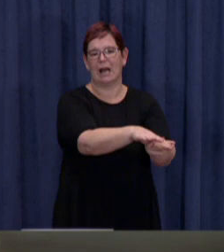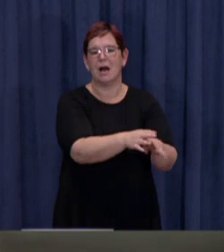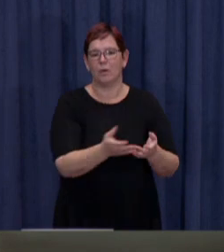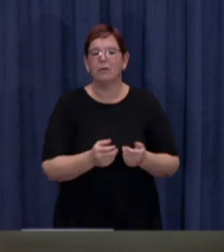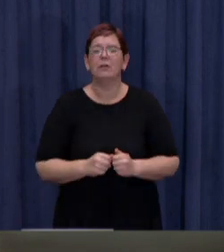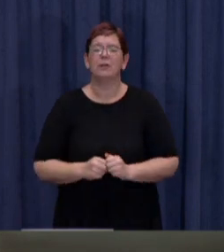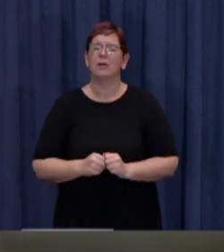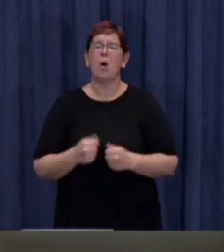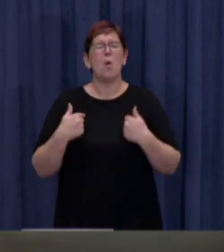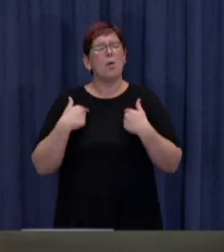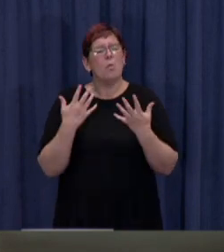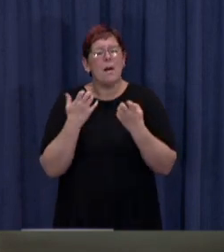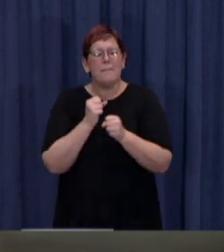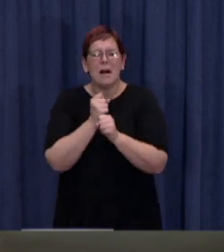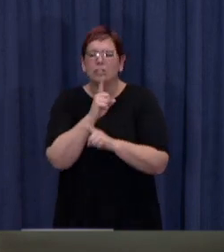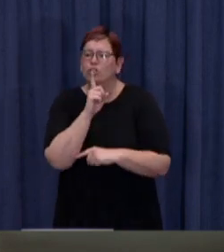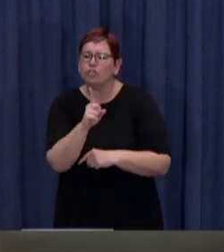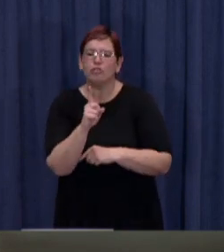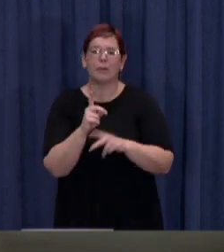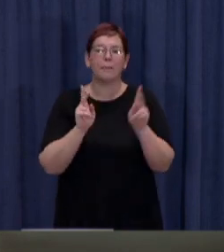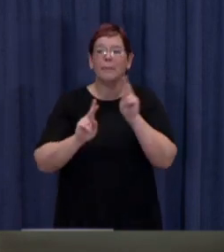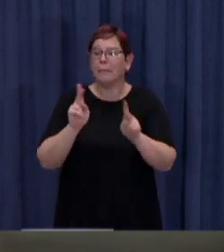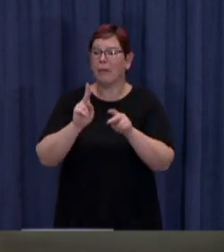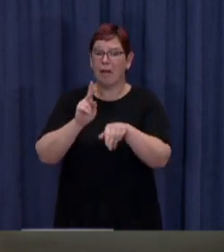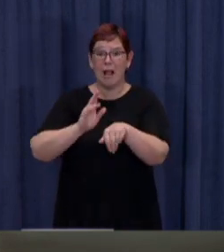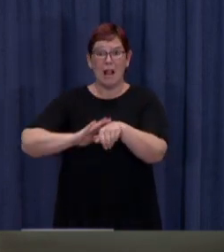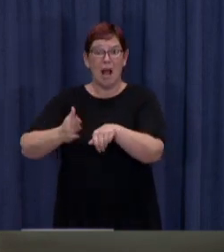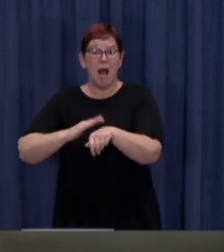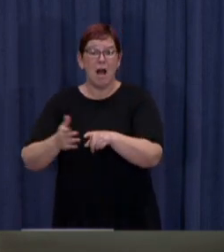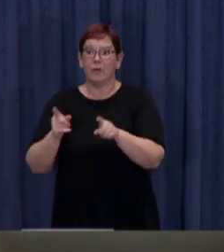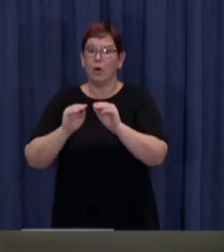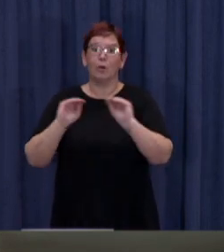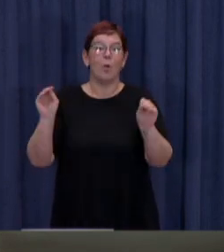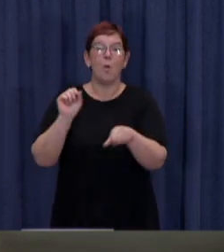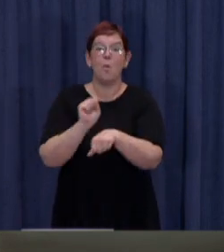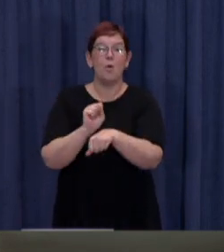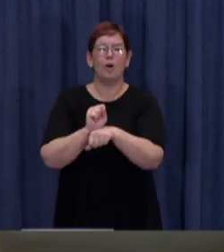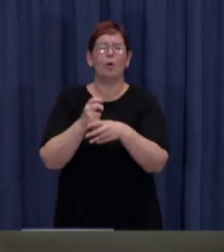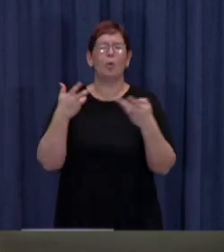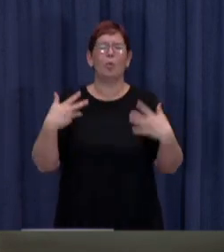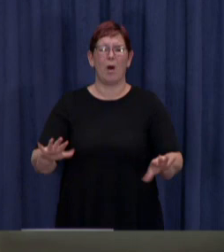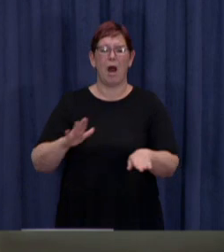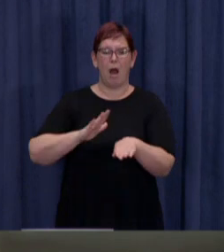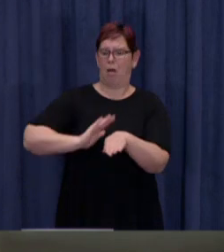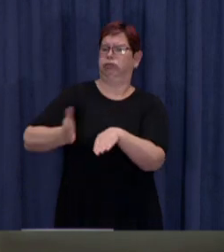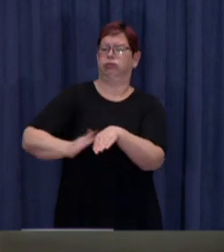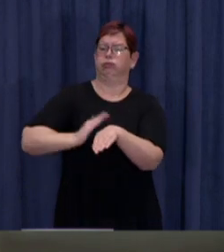necessary but always placing safety first so I'm gonna have some discussions about the conference call I had today including the discussions with the labor